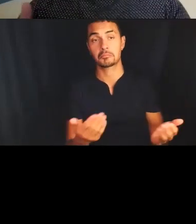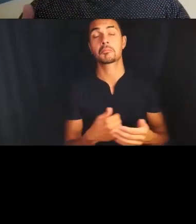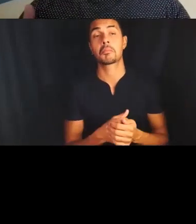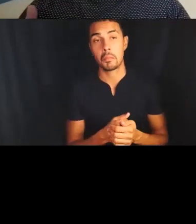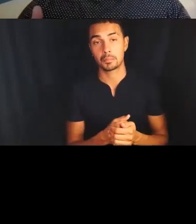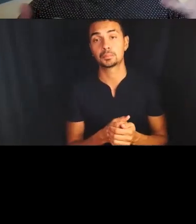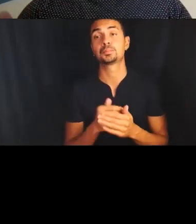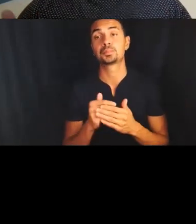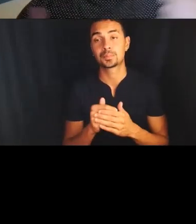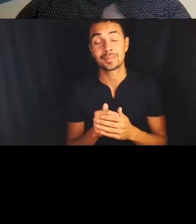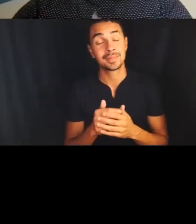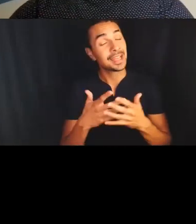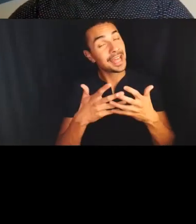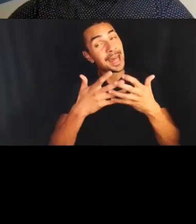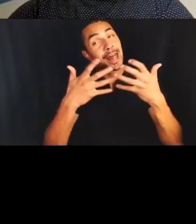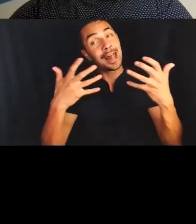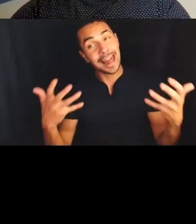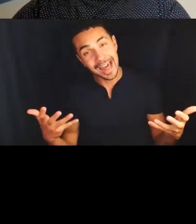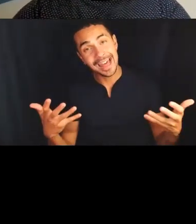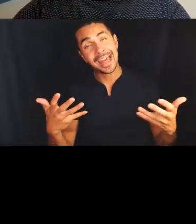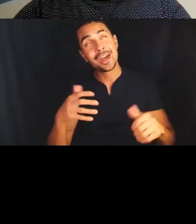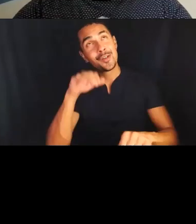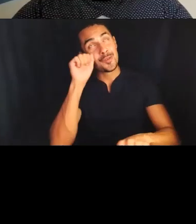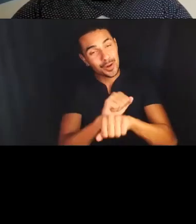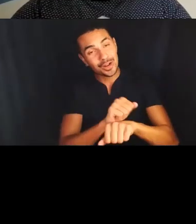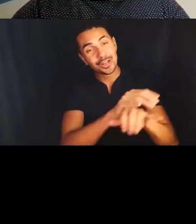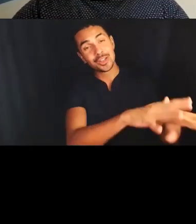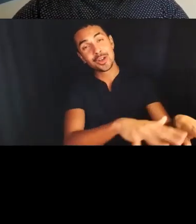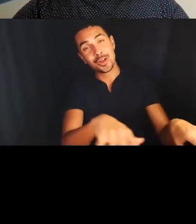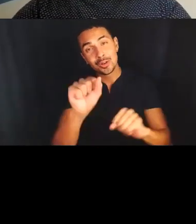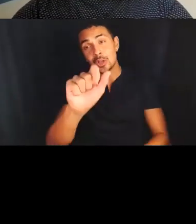it's a lot of work to host 28 listening sessions